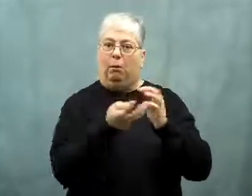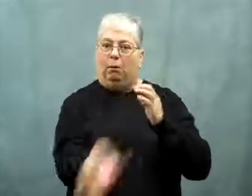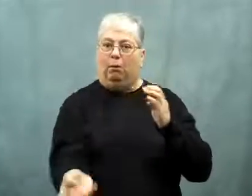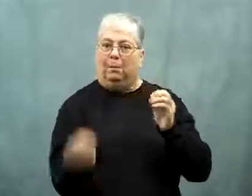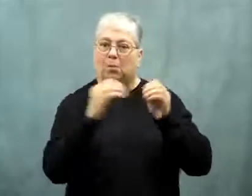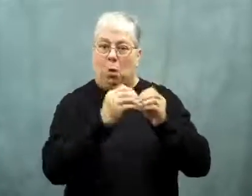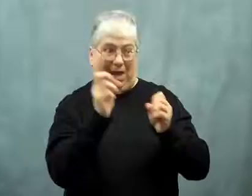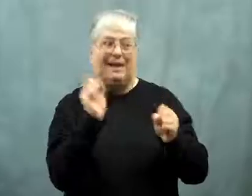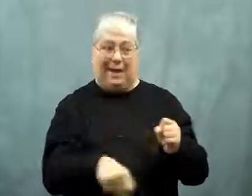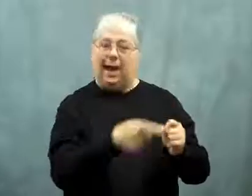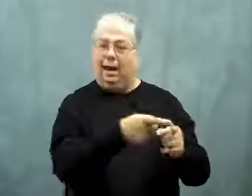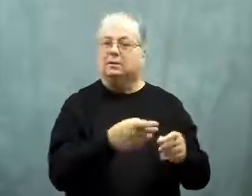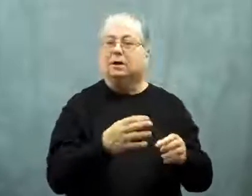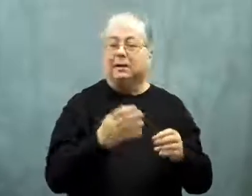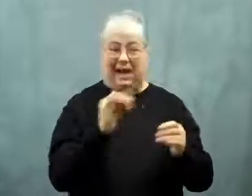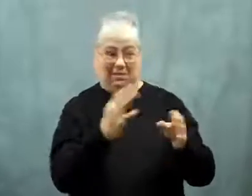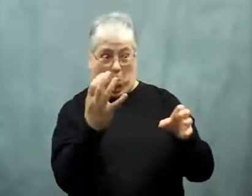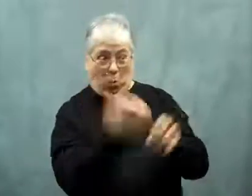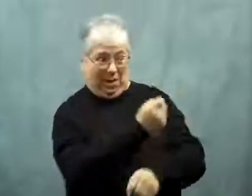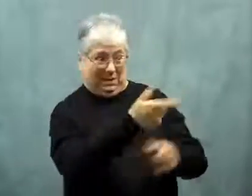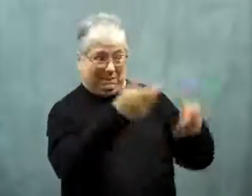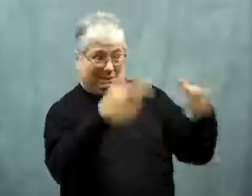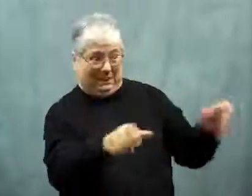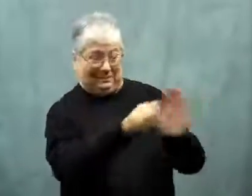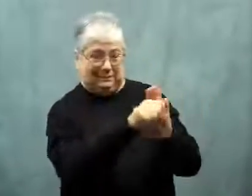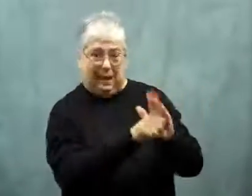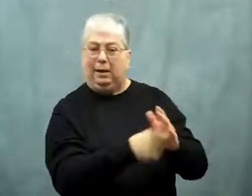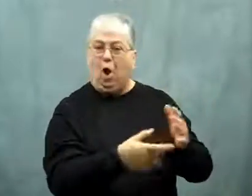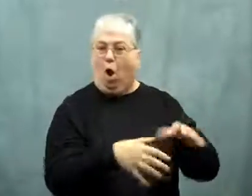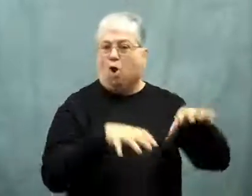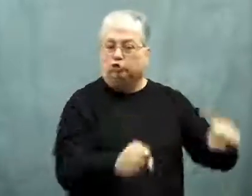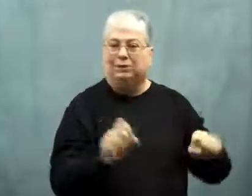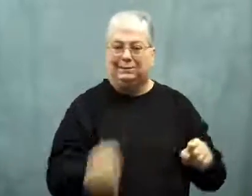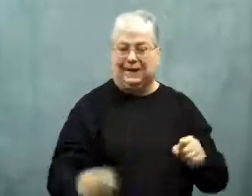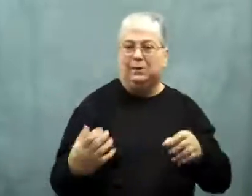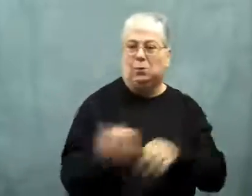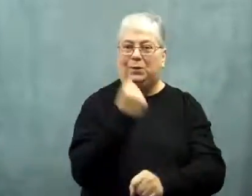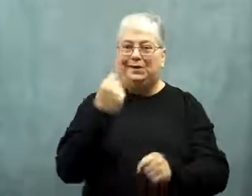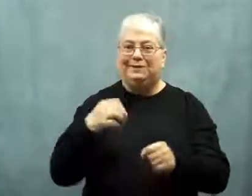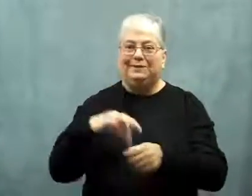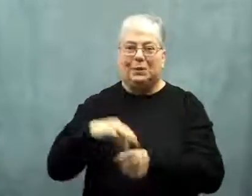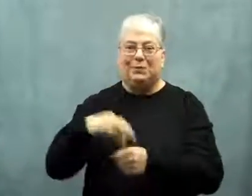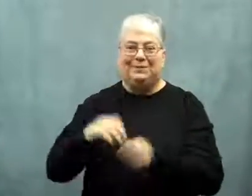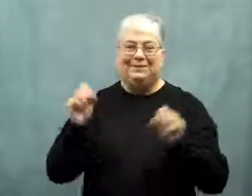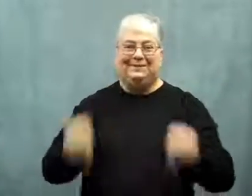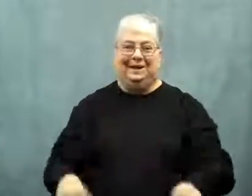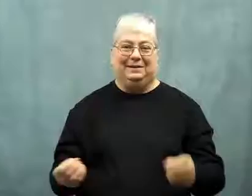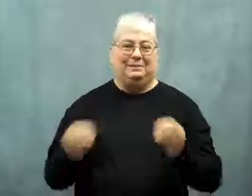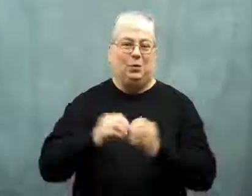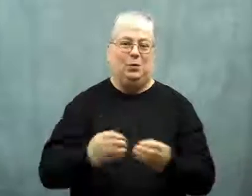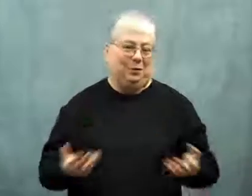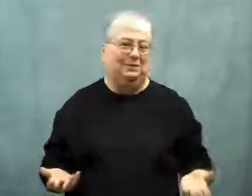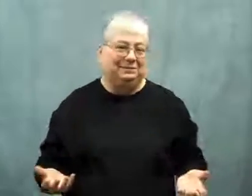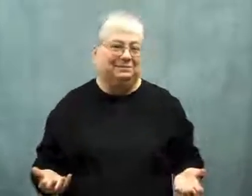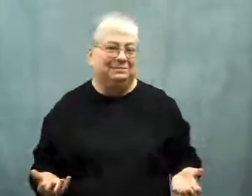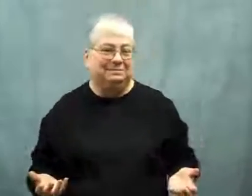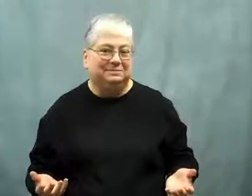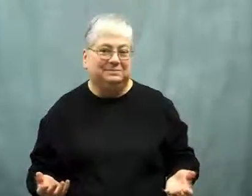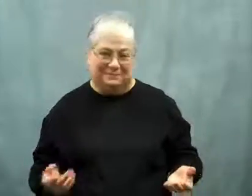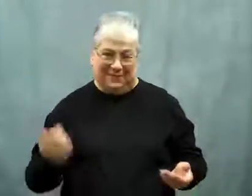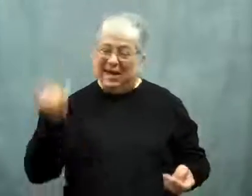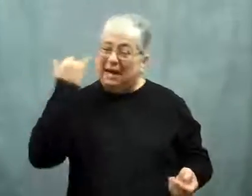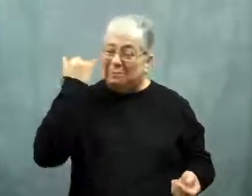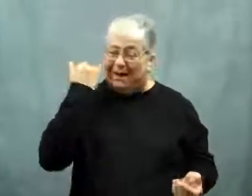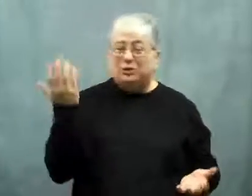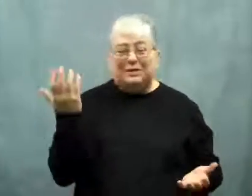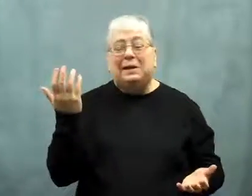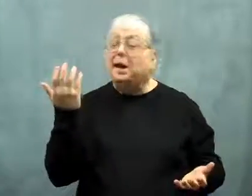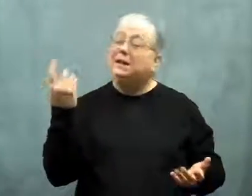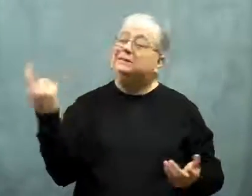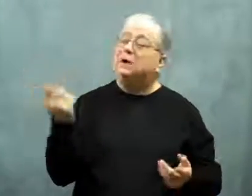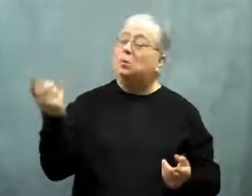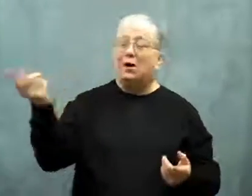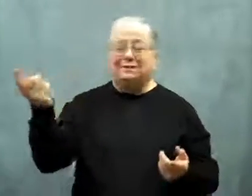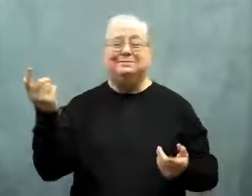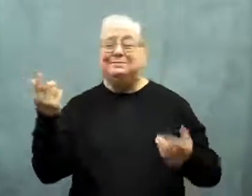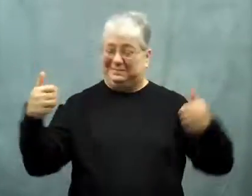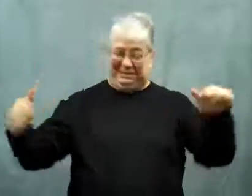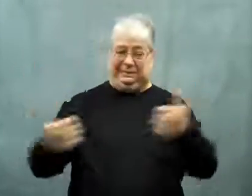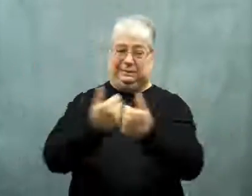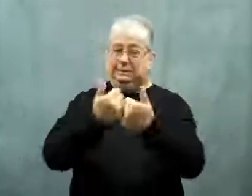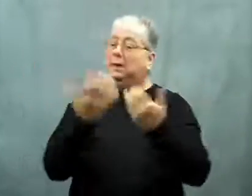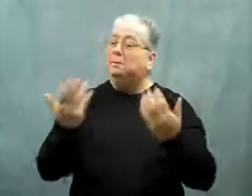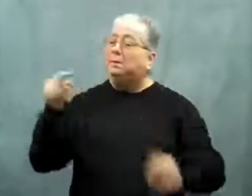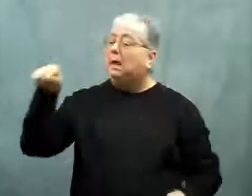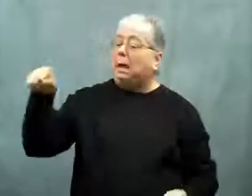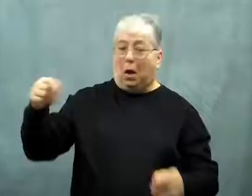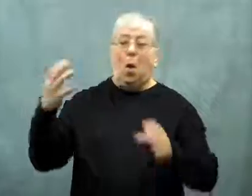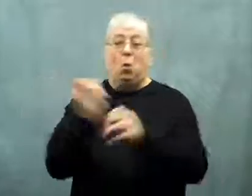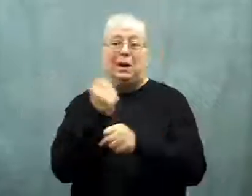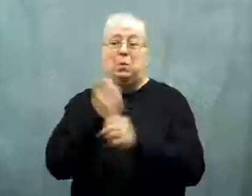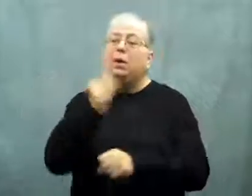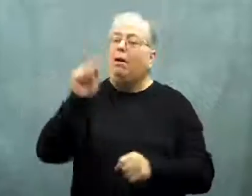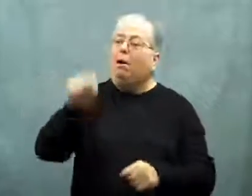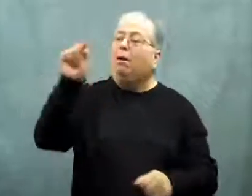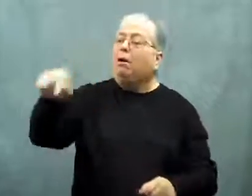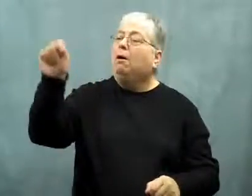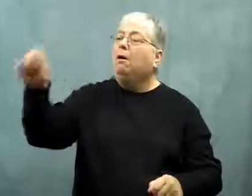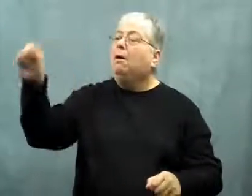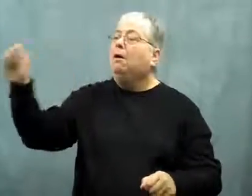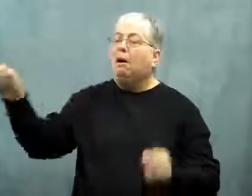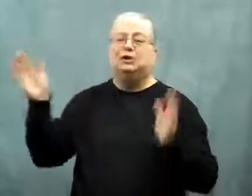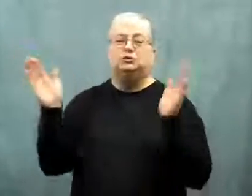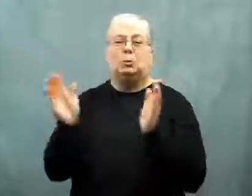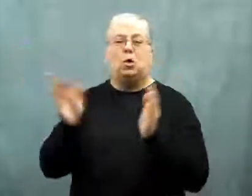Winning the bigger states increases chances of winning the election.